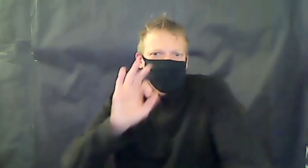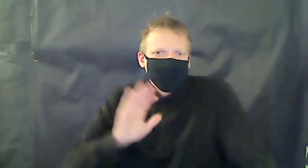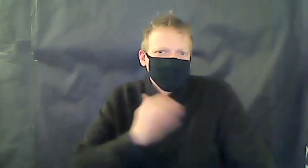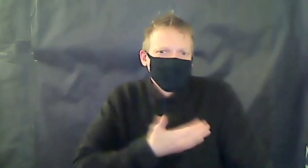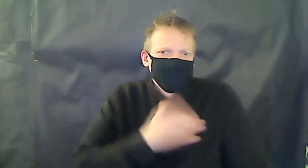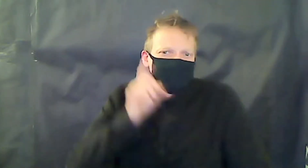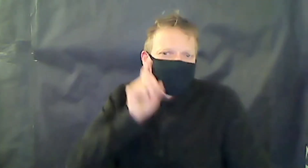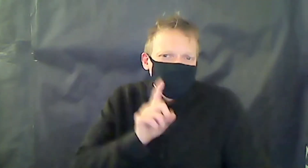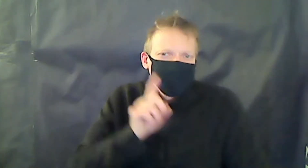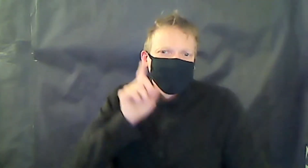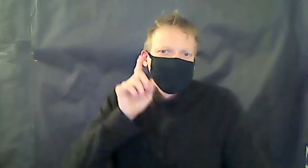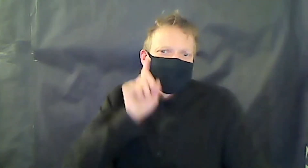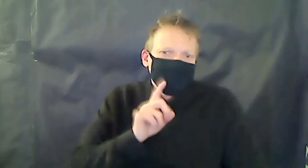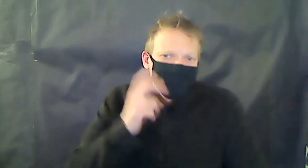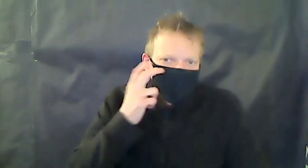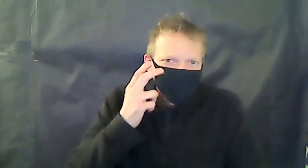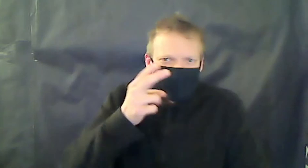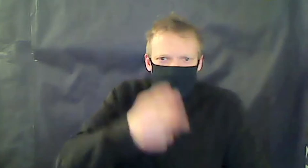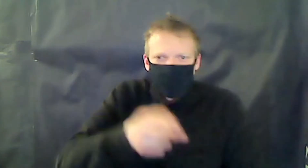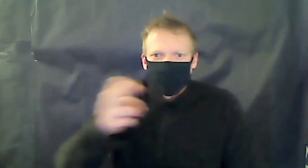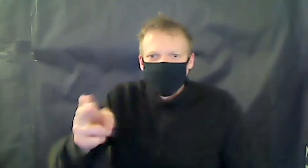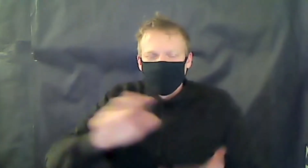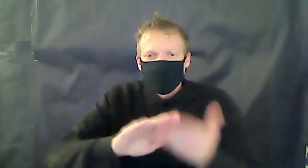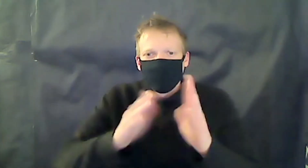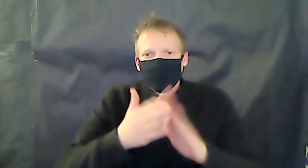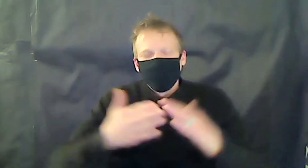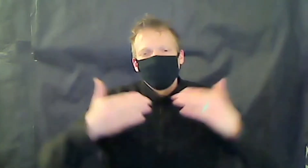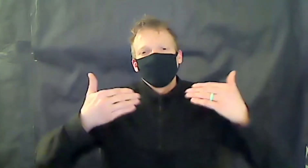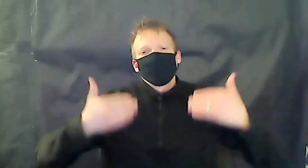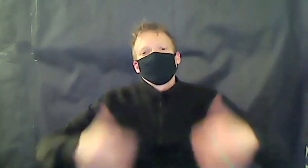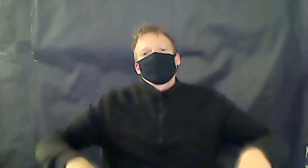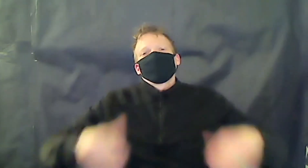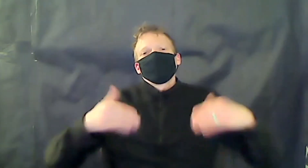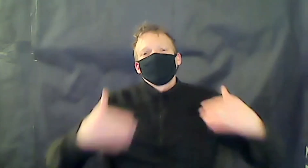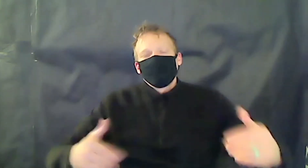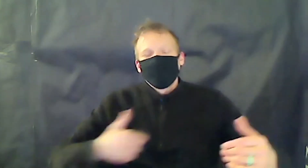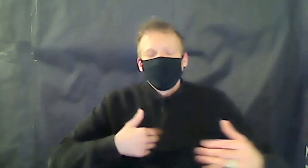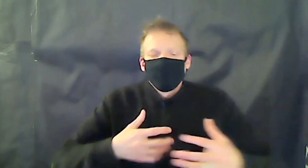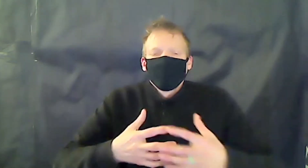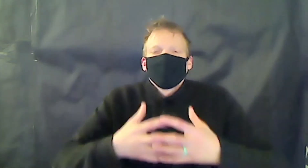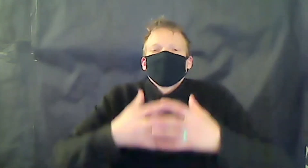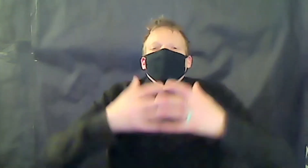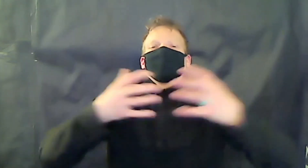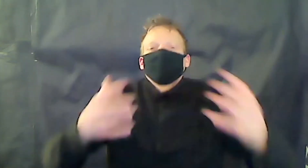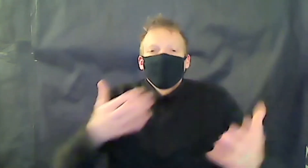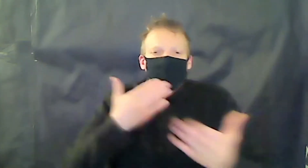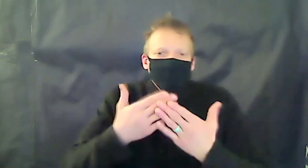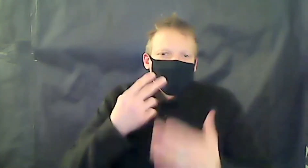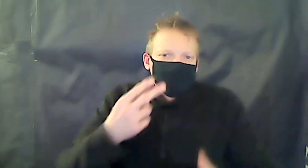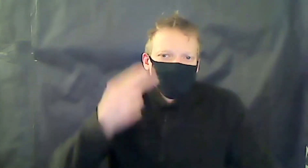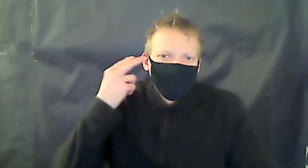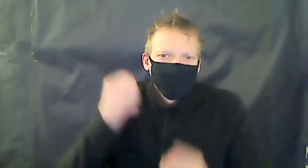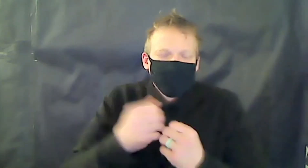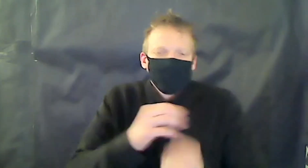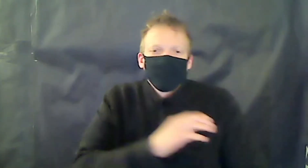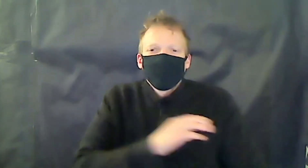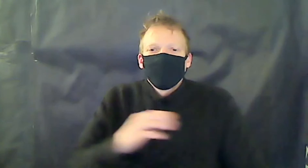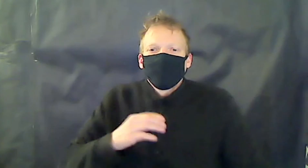improving the betterment and access for our deaf, deafblind, hard of hearing community.